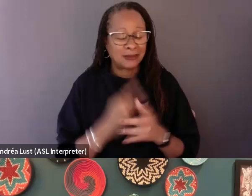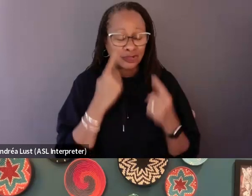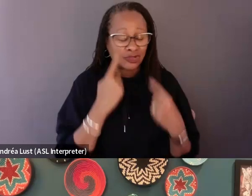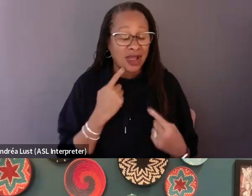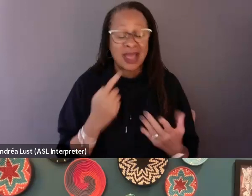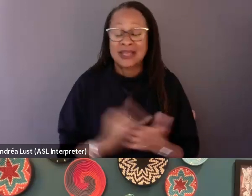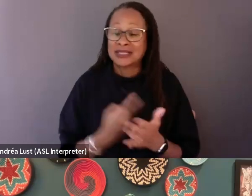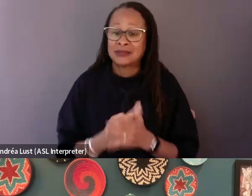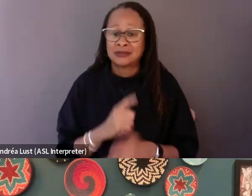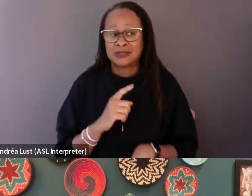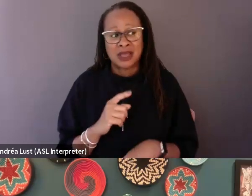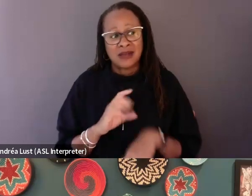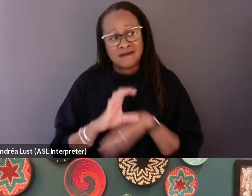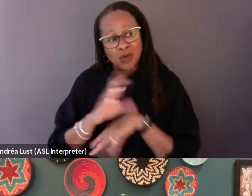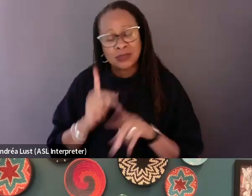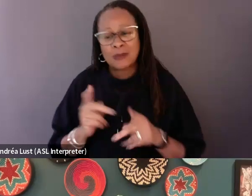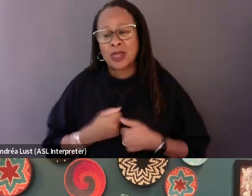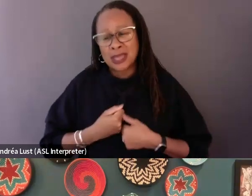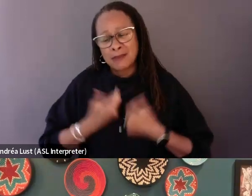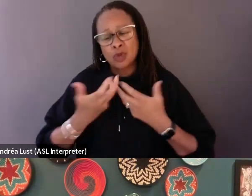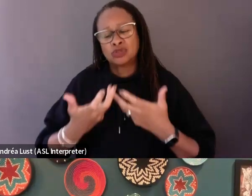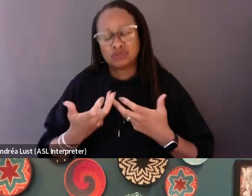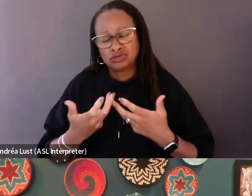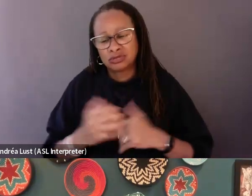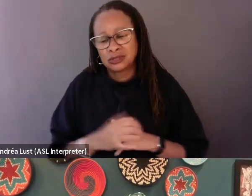really sort of emotionally reflective.